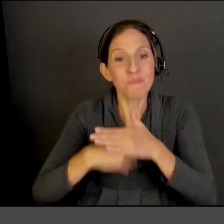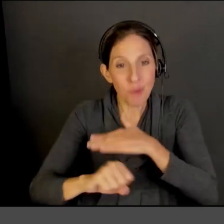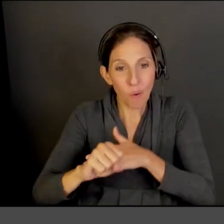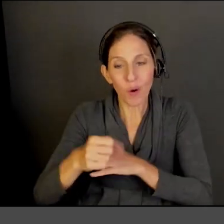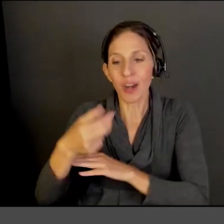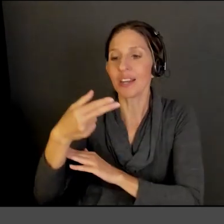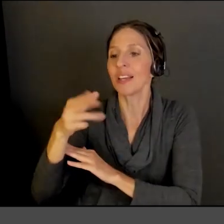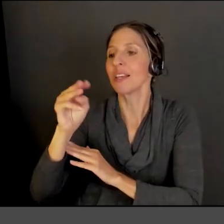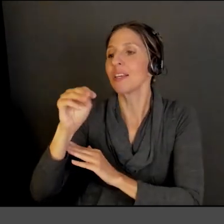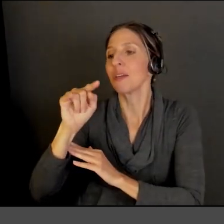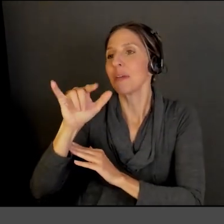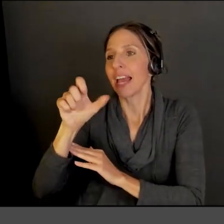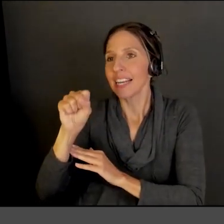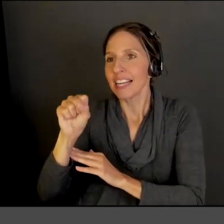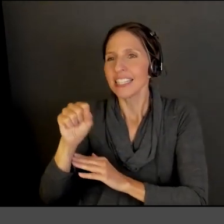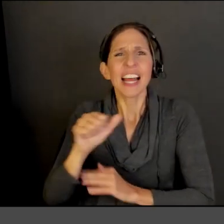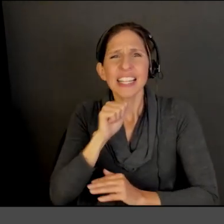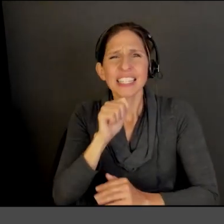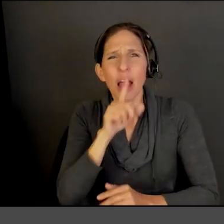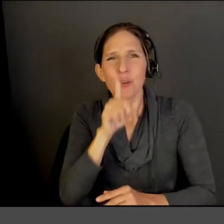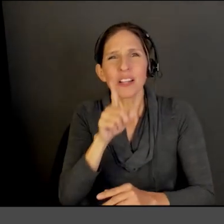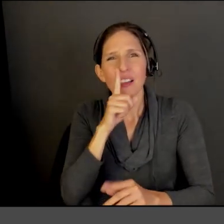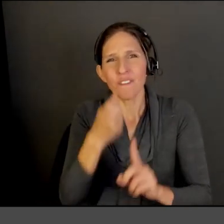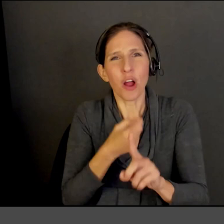BUT OUR OWN COMMUNITY INSTITUTIONS WHERE THERE'S A LOT OF CENTRAL SCHOOL